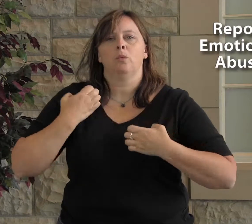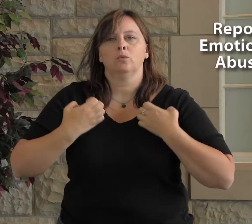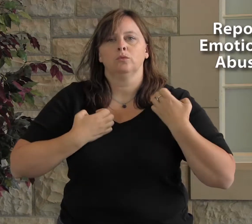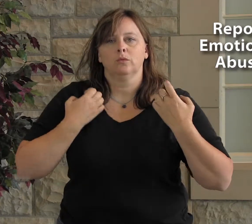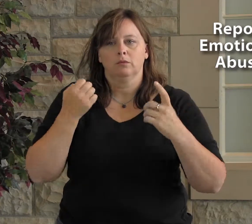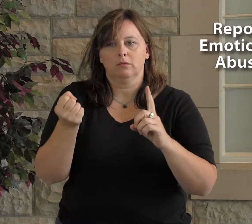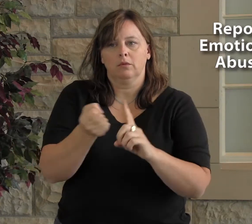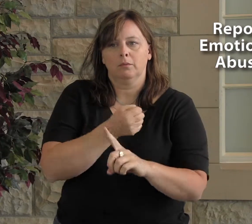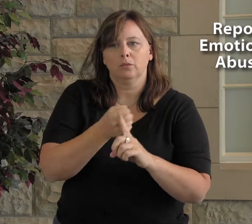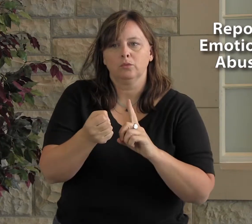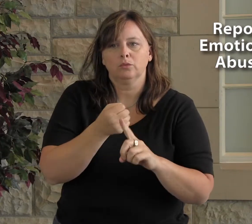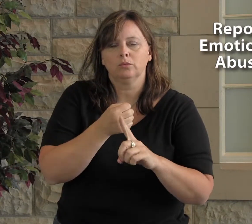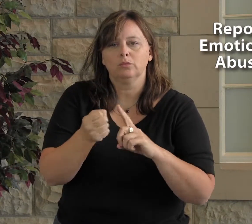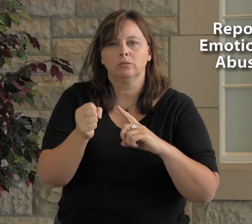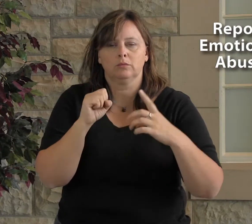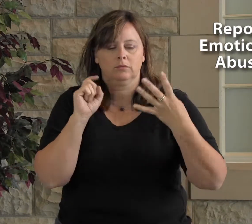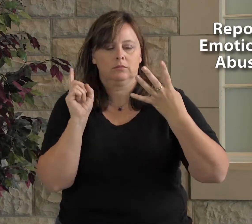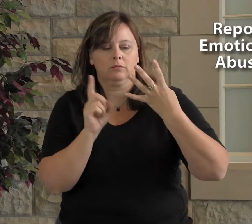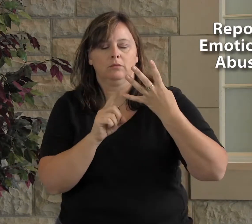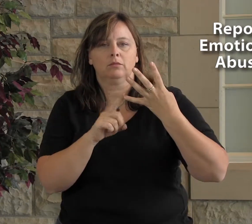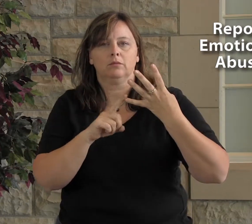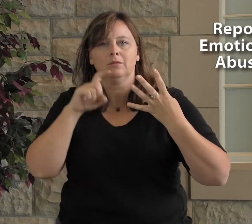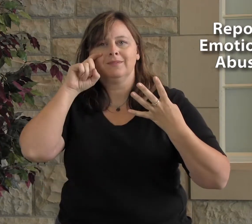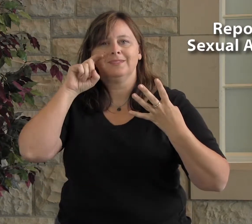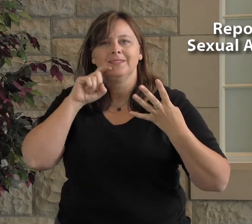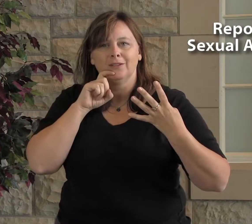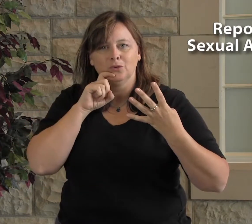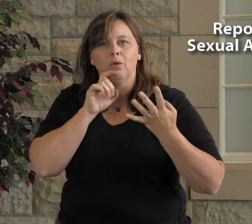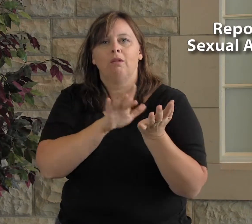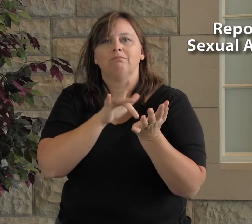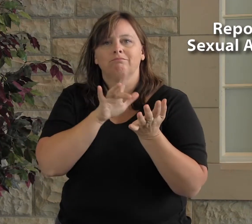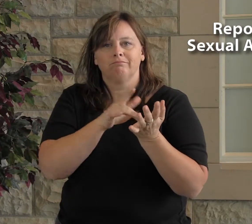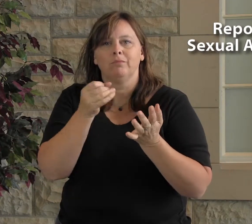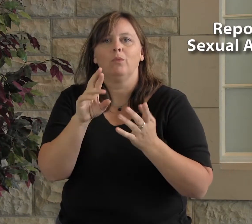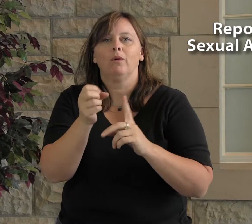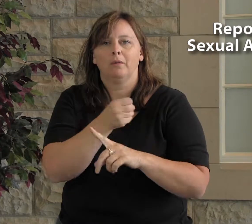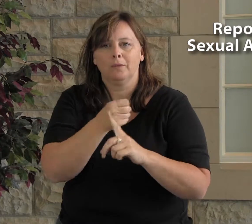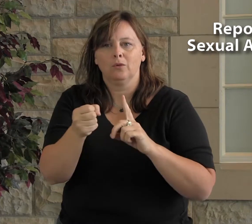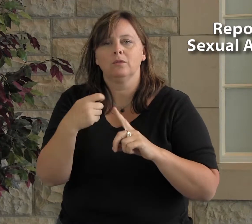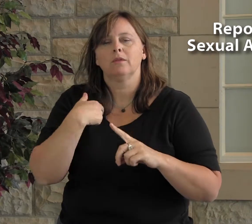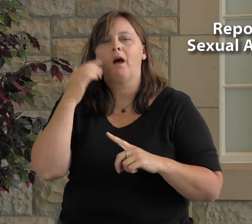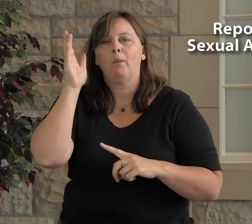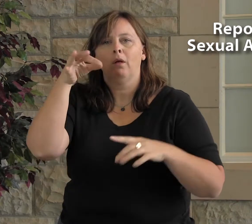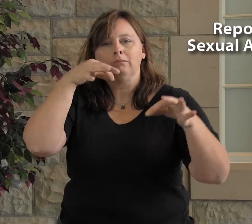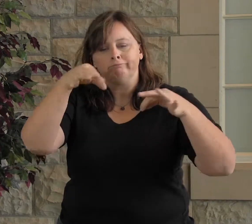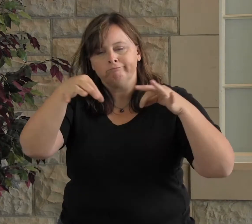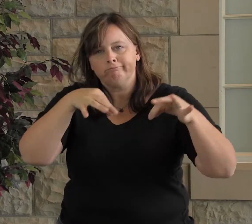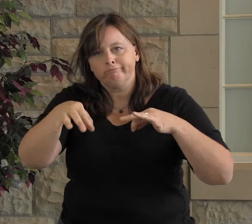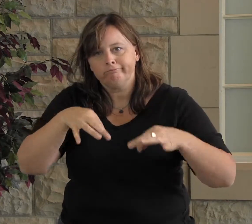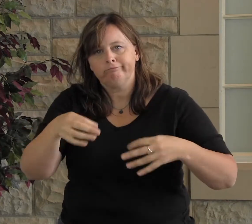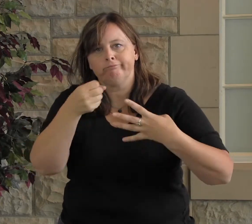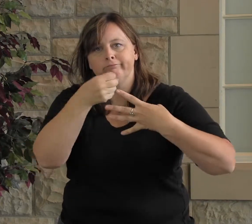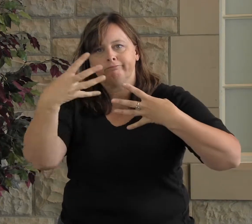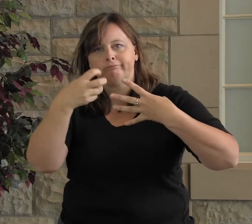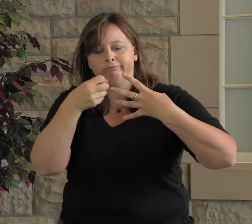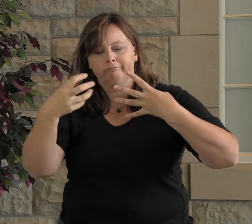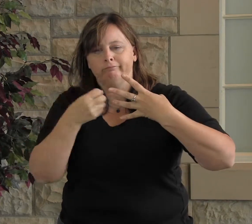emotional abuse, and sexual abuse. I"ll explain each one of the four